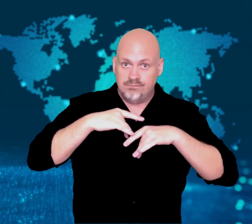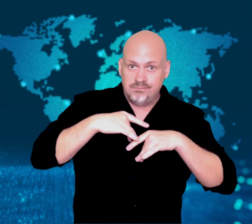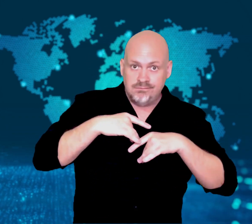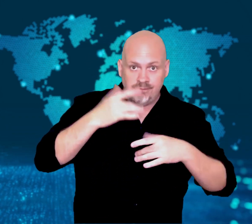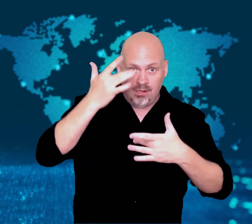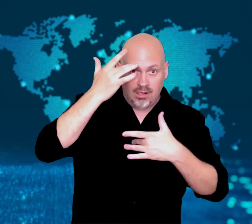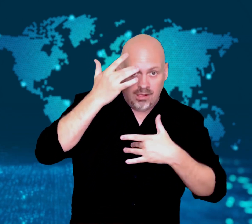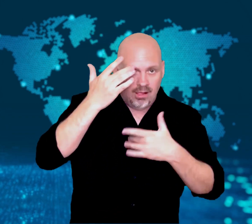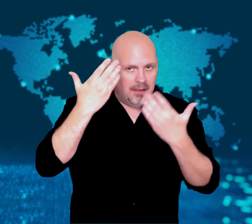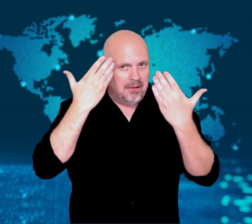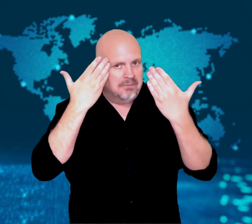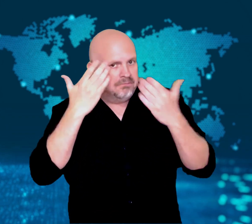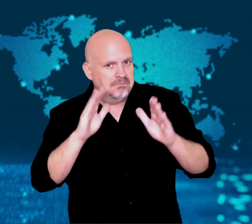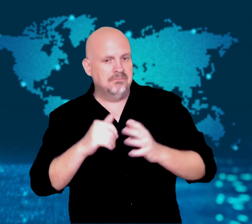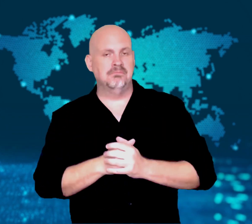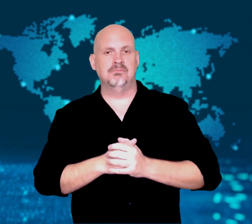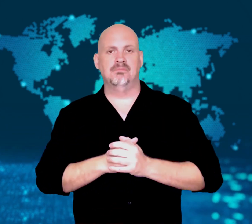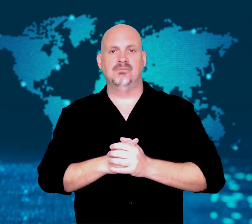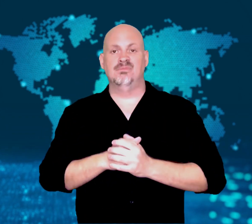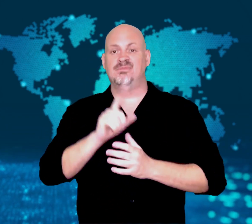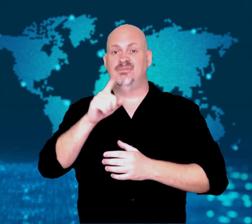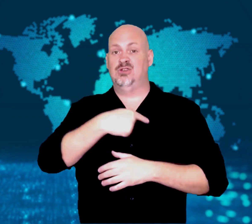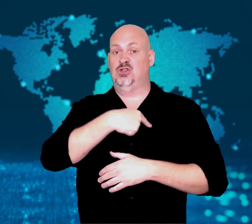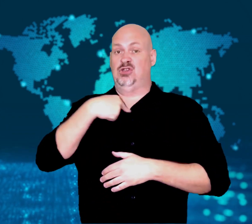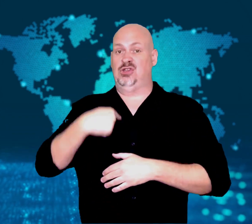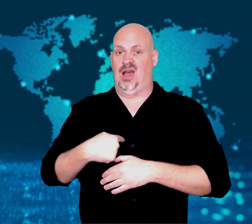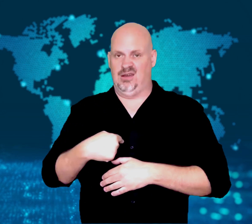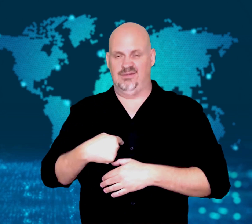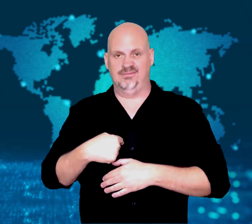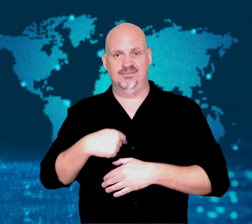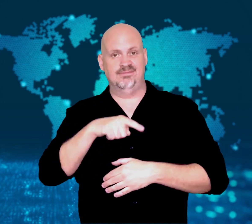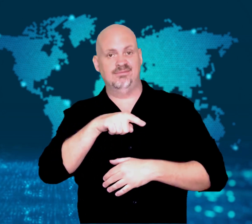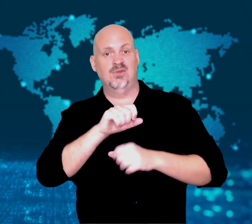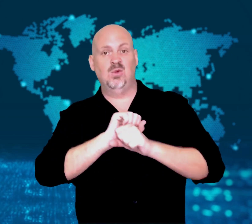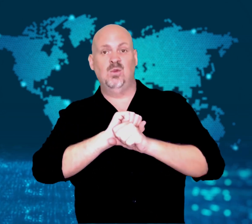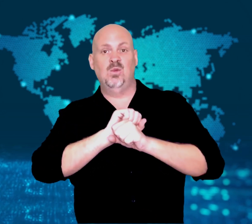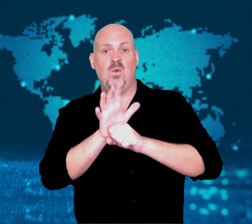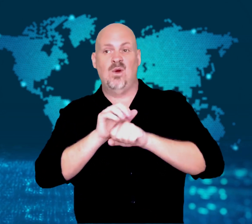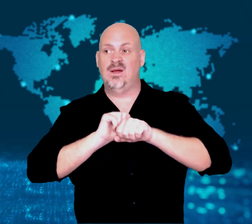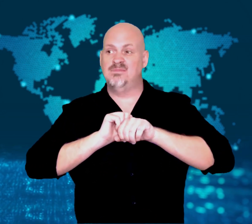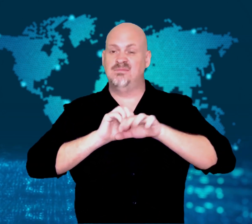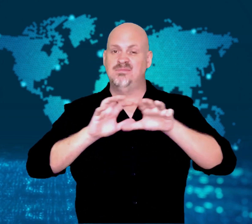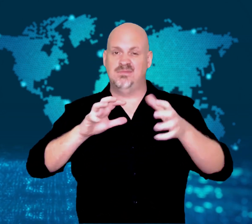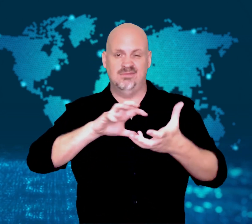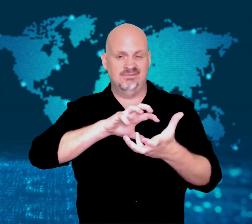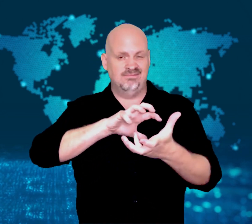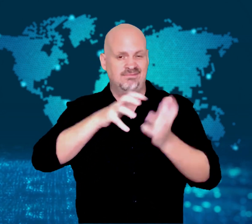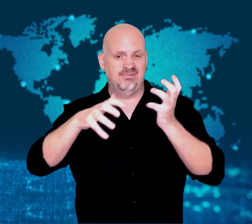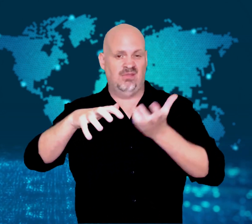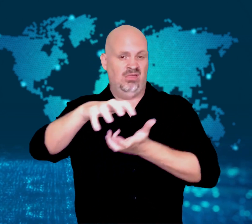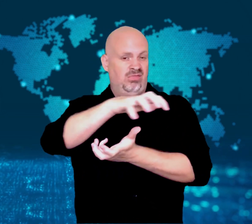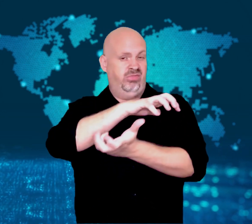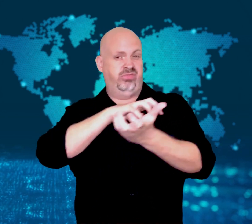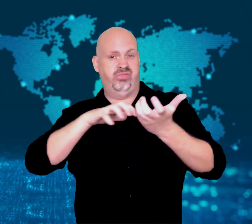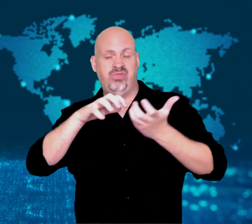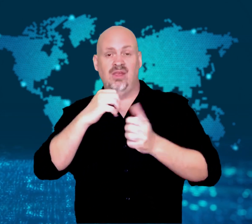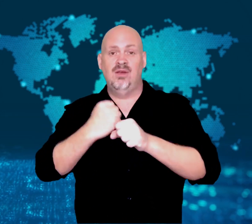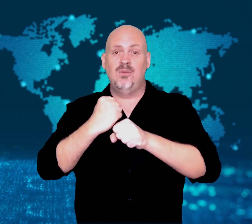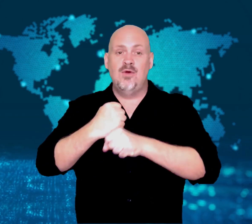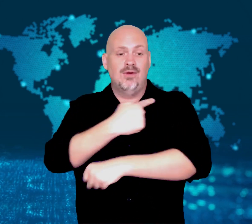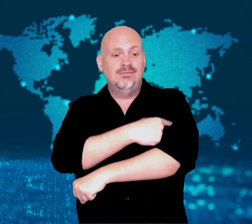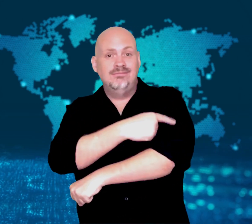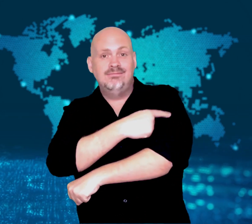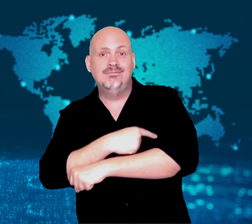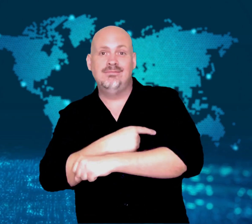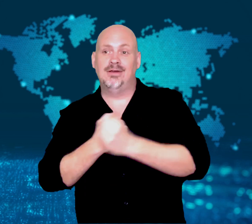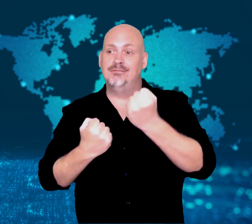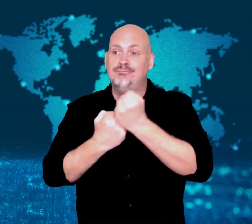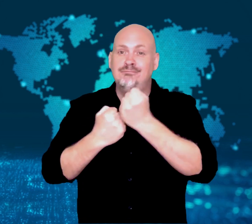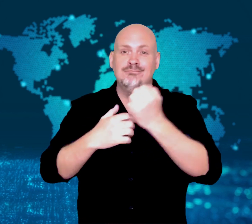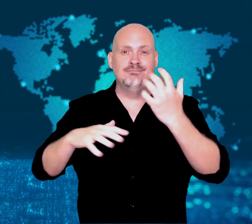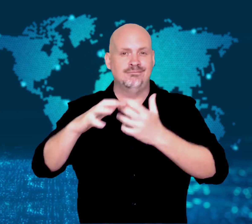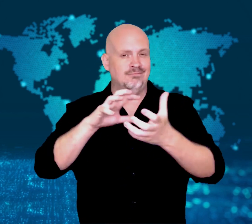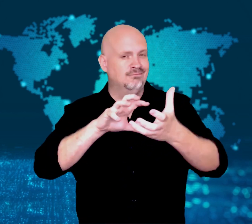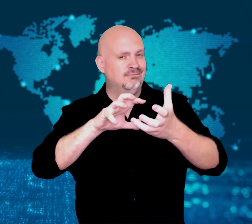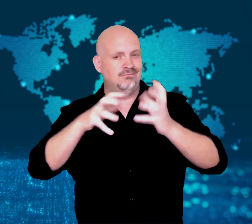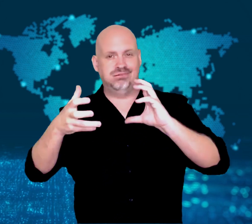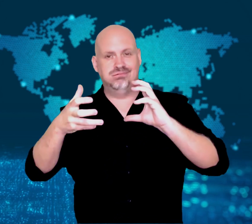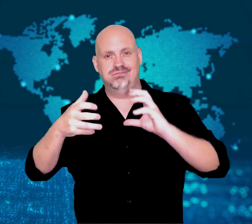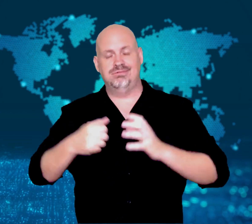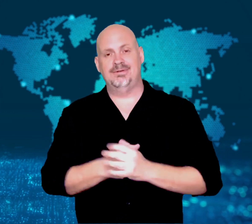but the virus has greatly complicated medical care.